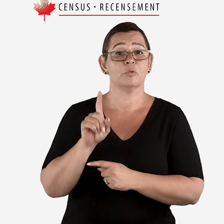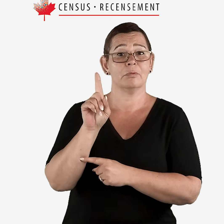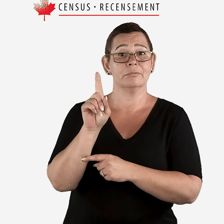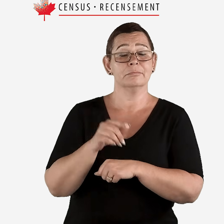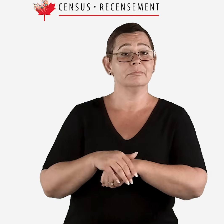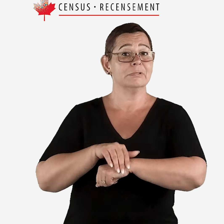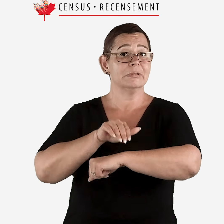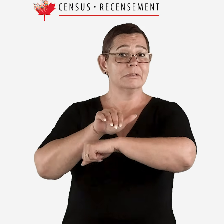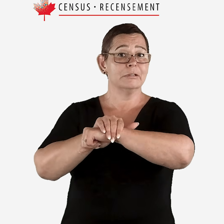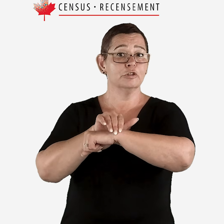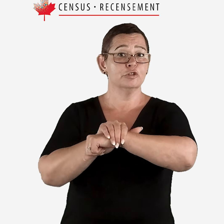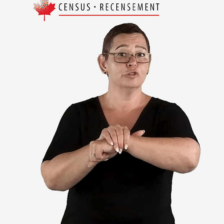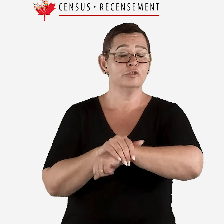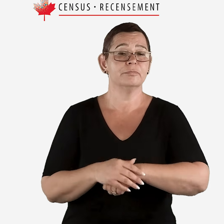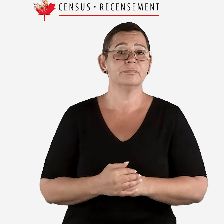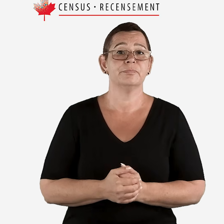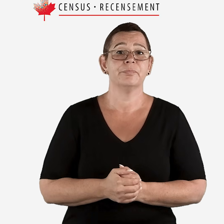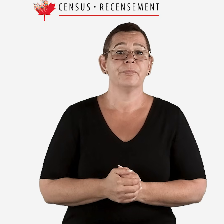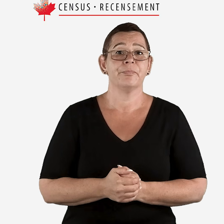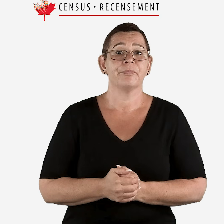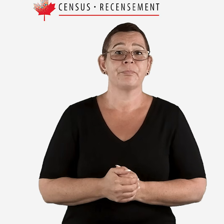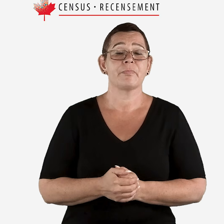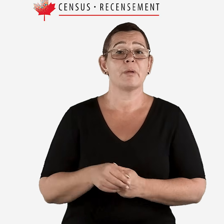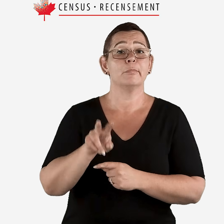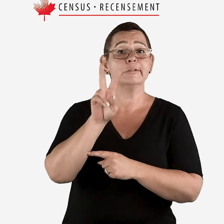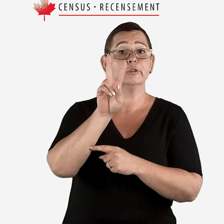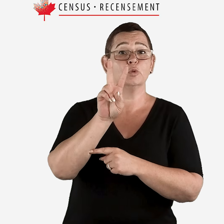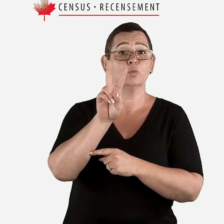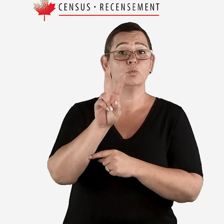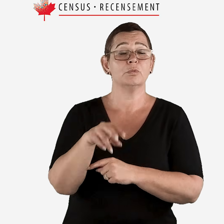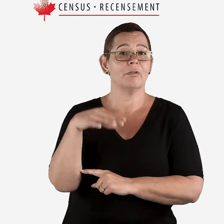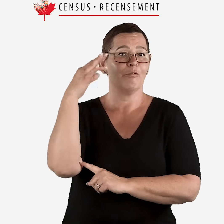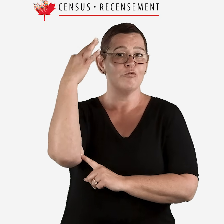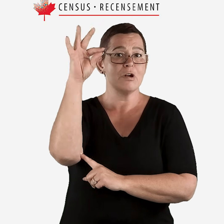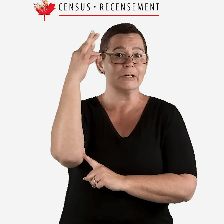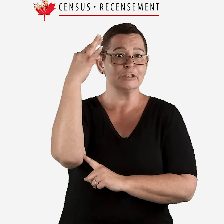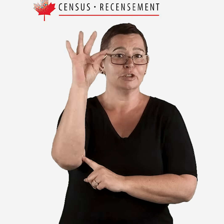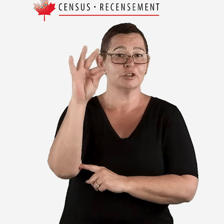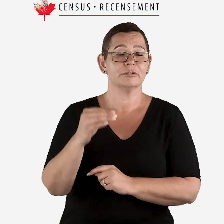Response option 1: English Response option 2: French